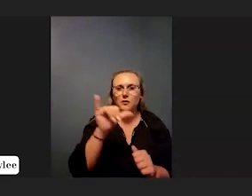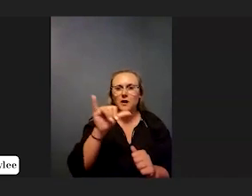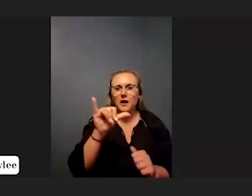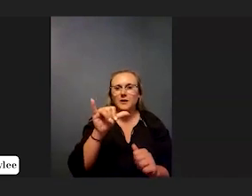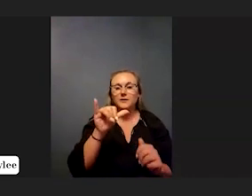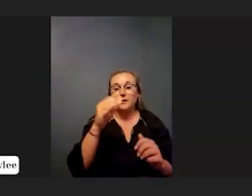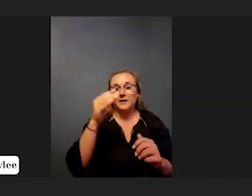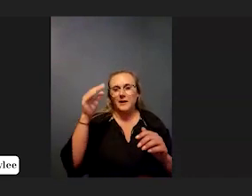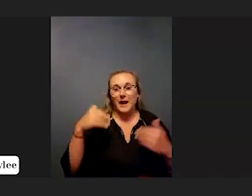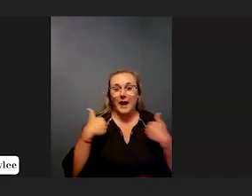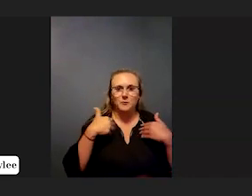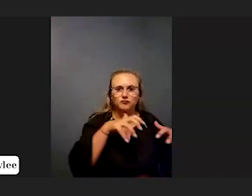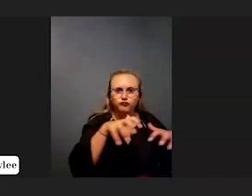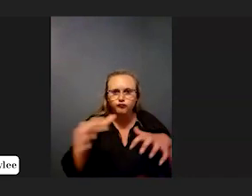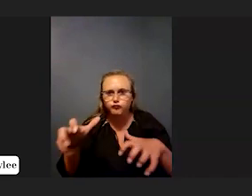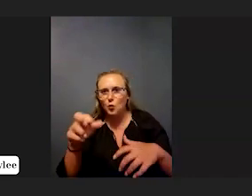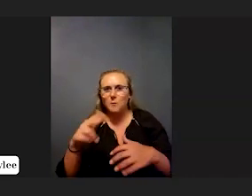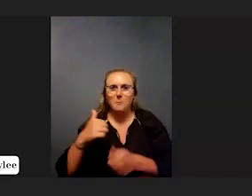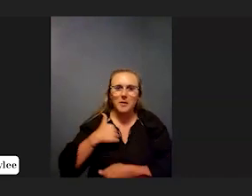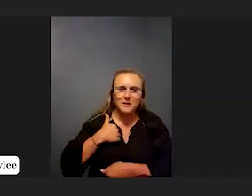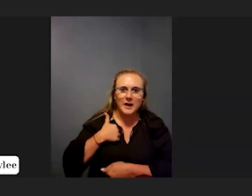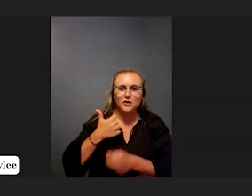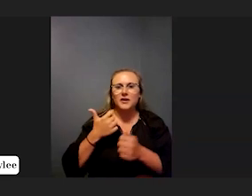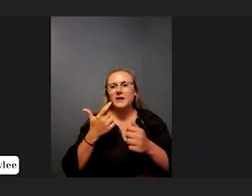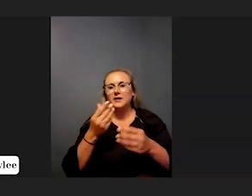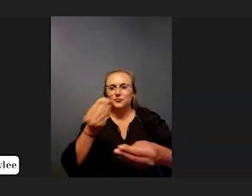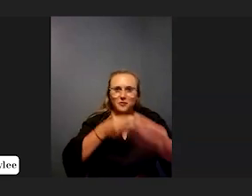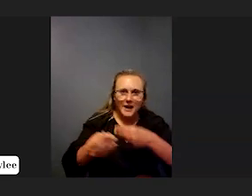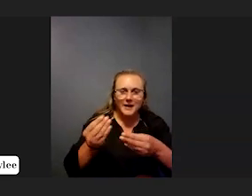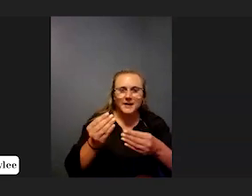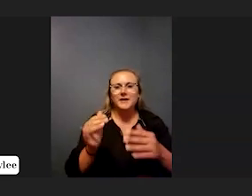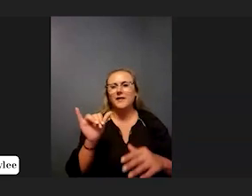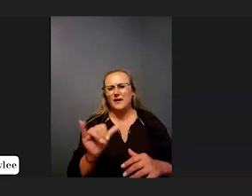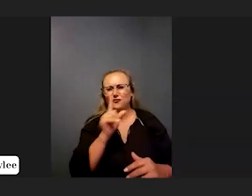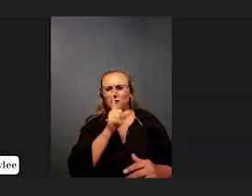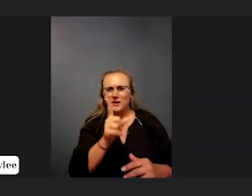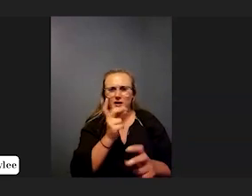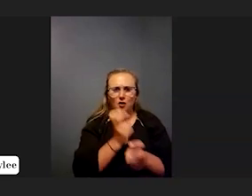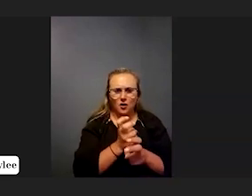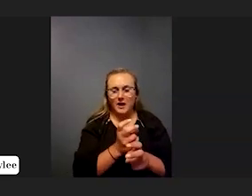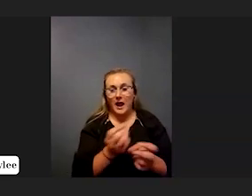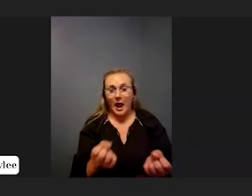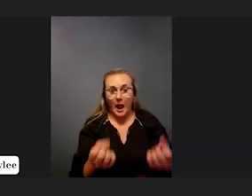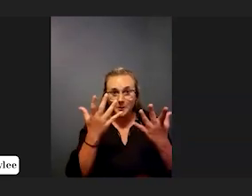Really give us an added dilemma of how do we decide? How much of the map do we have to describe an underlying content?